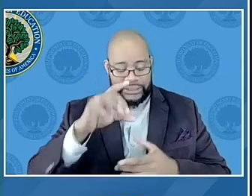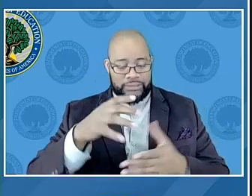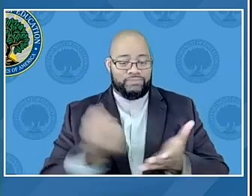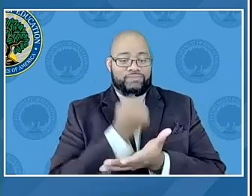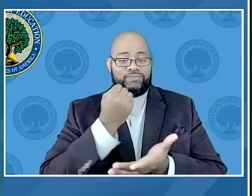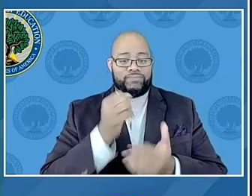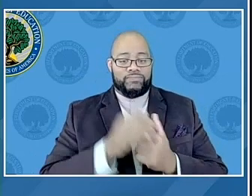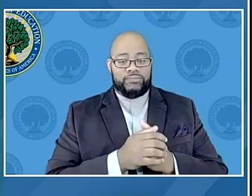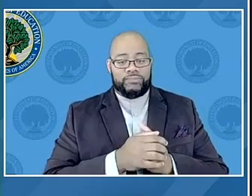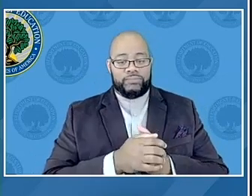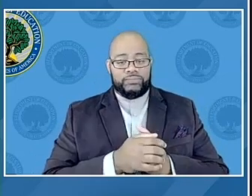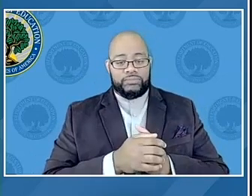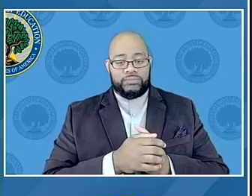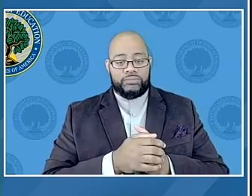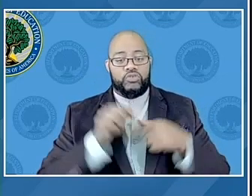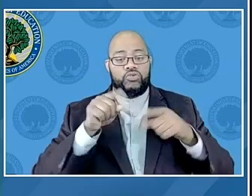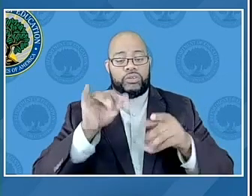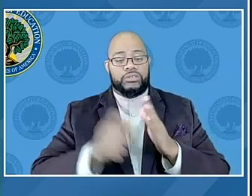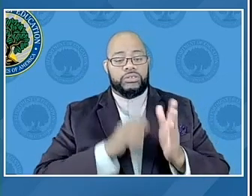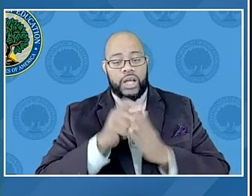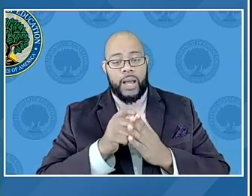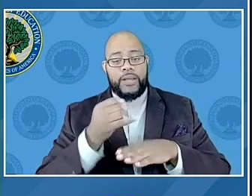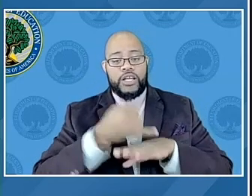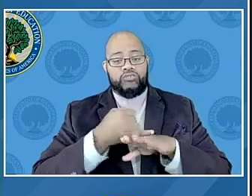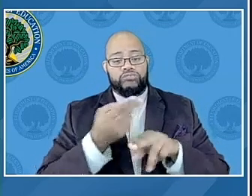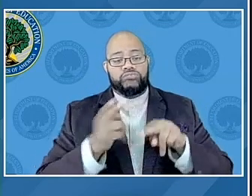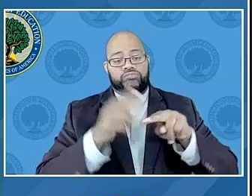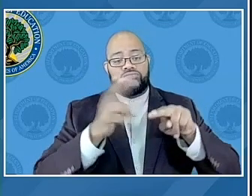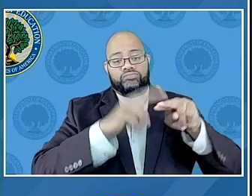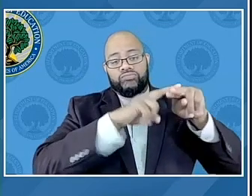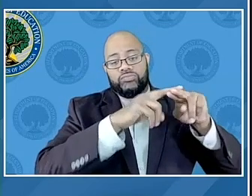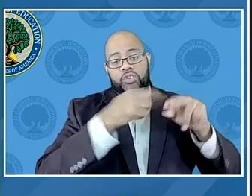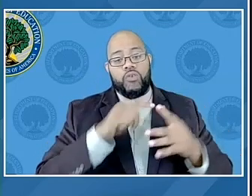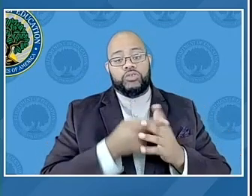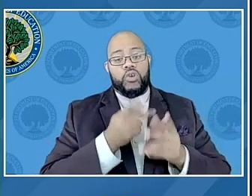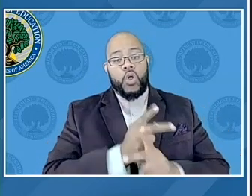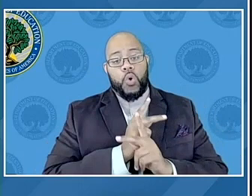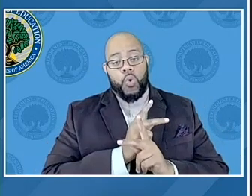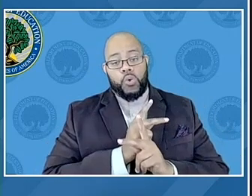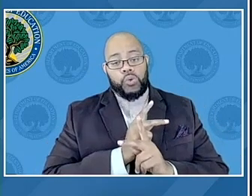During that time, the interest accrued on our original loan, the larger Parent loan